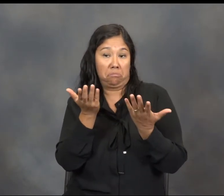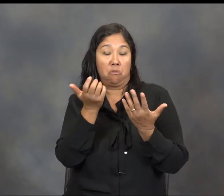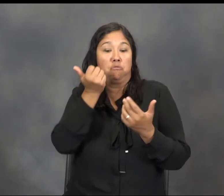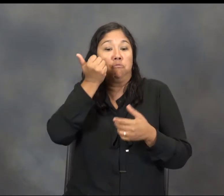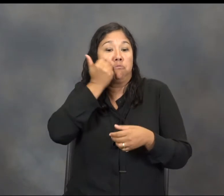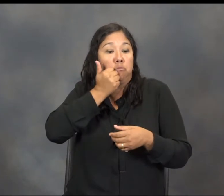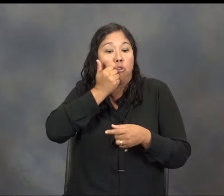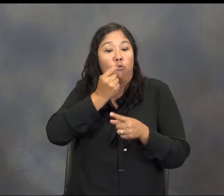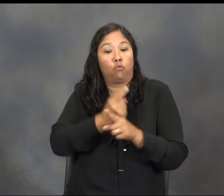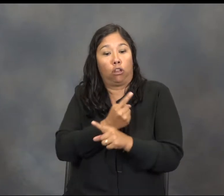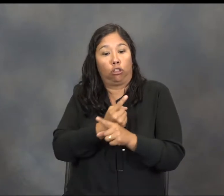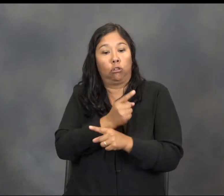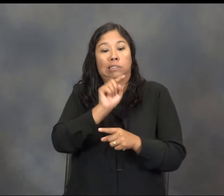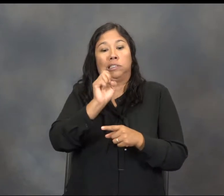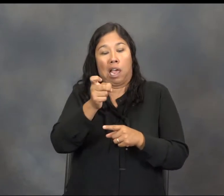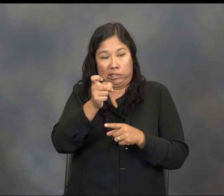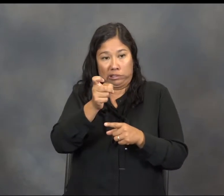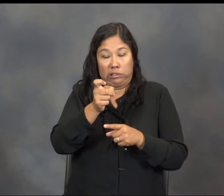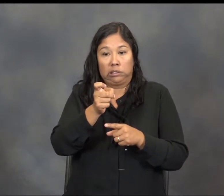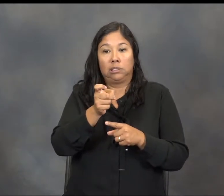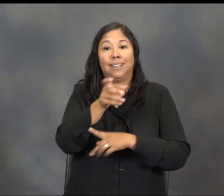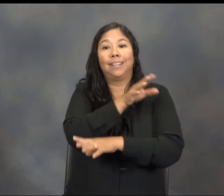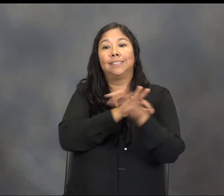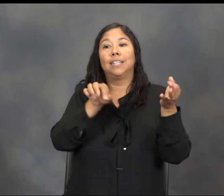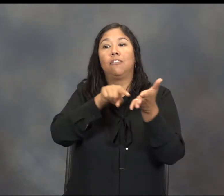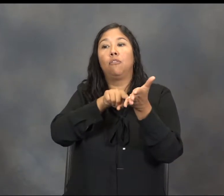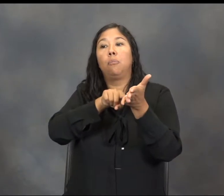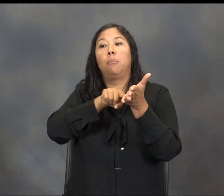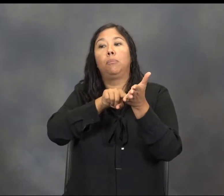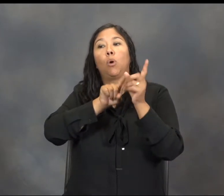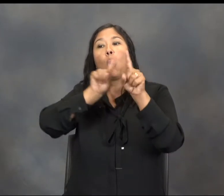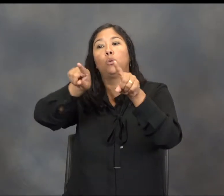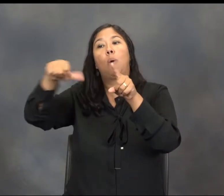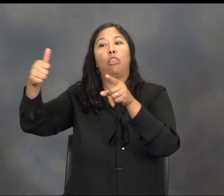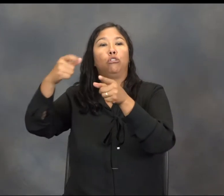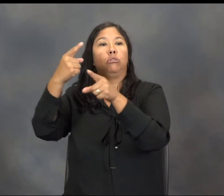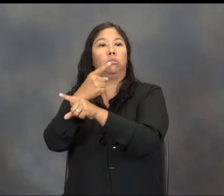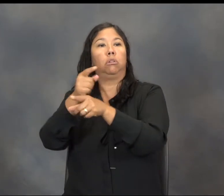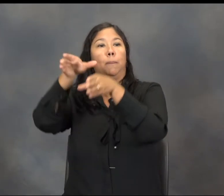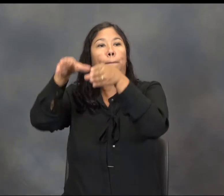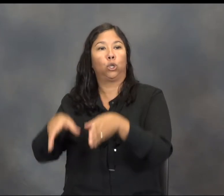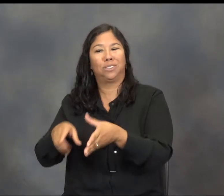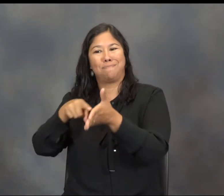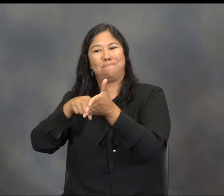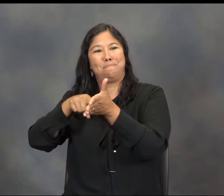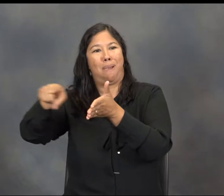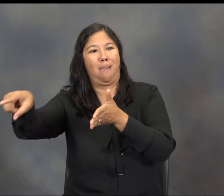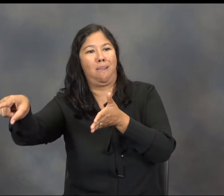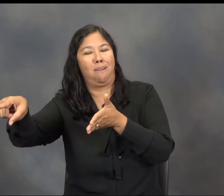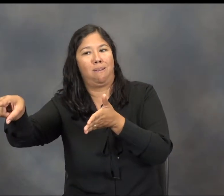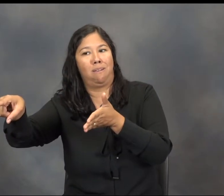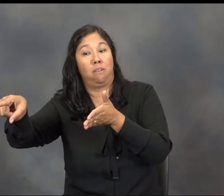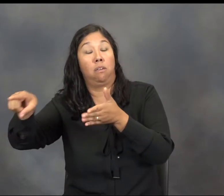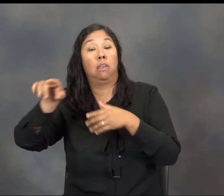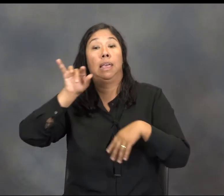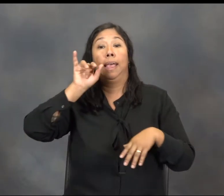over what they might pay if they went to a paid preparer. If they had to do a specialty return, you know, we could be saving you several thousand dollars